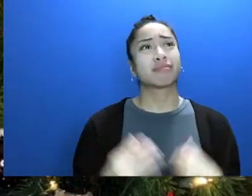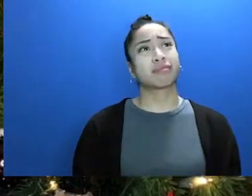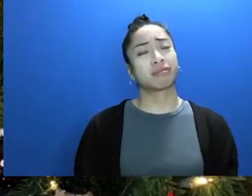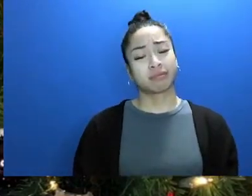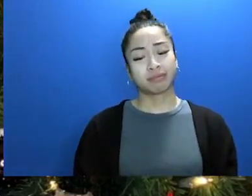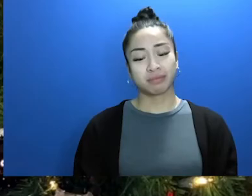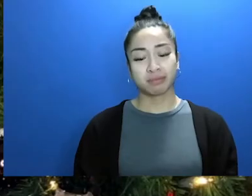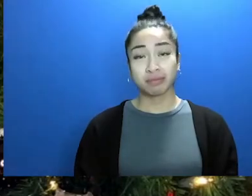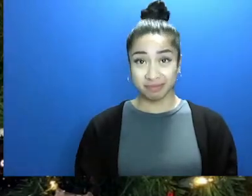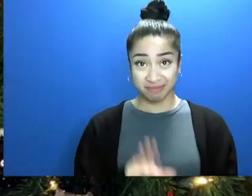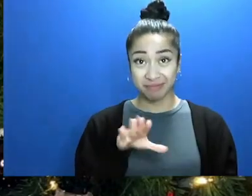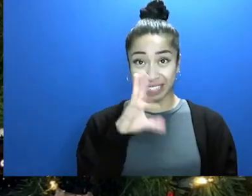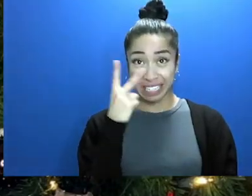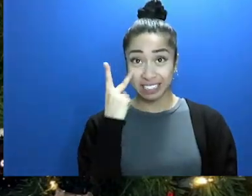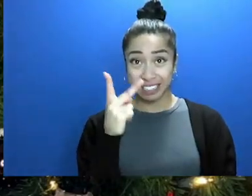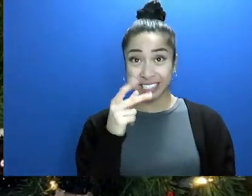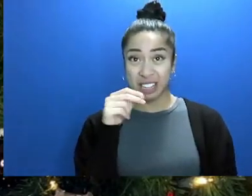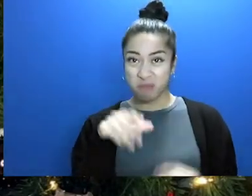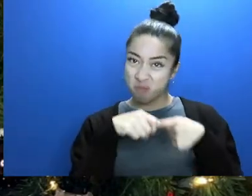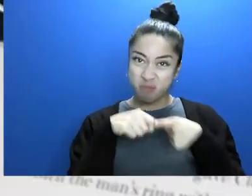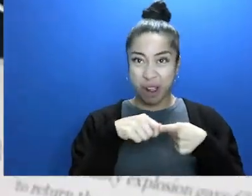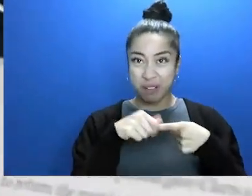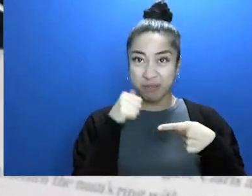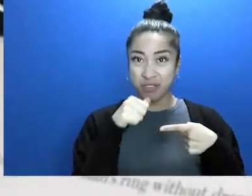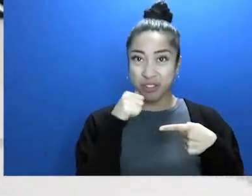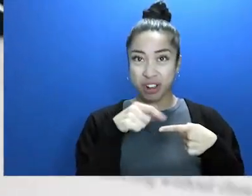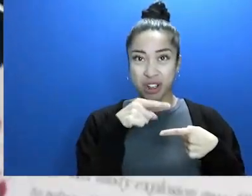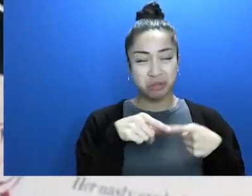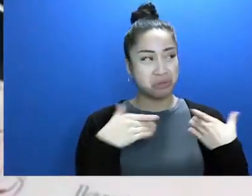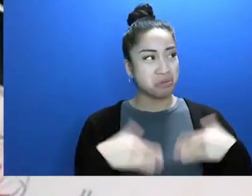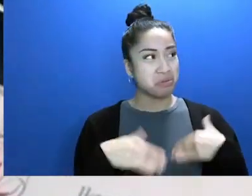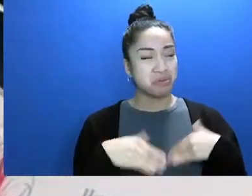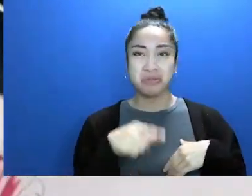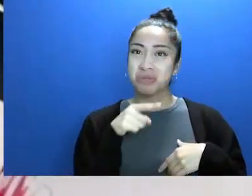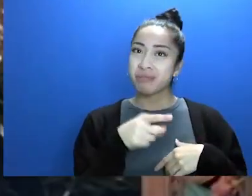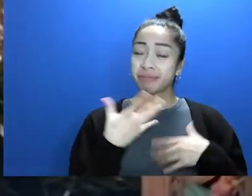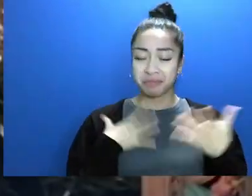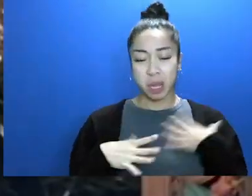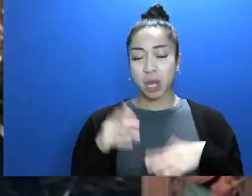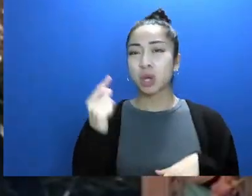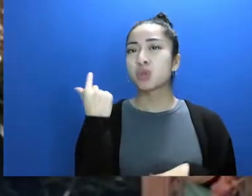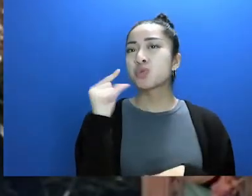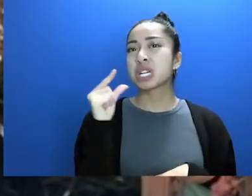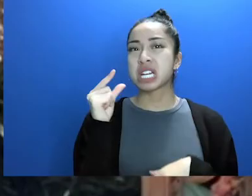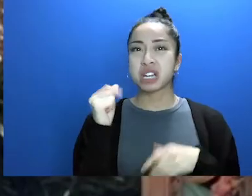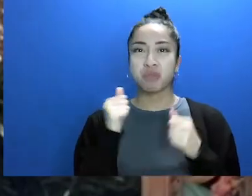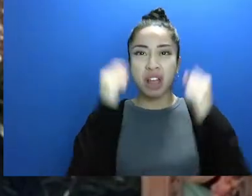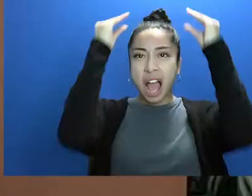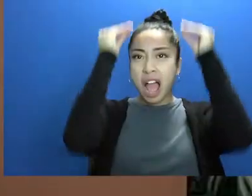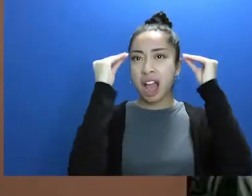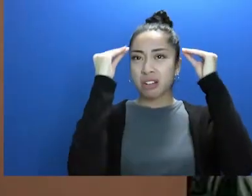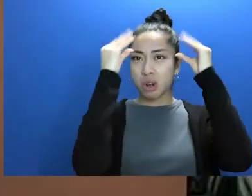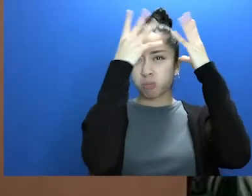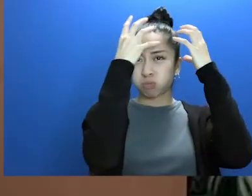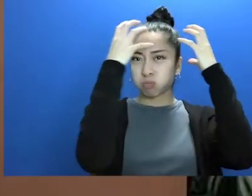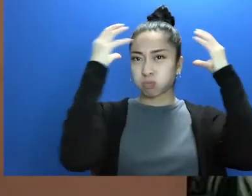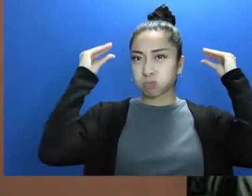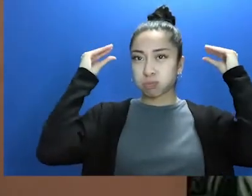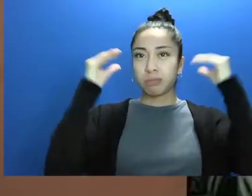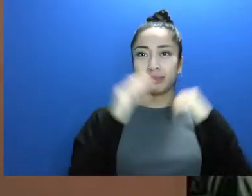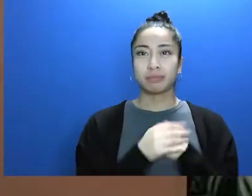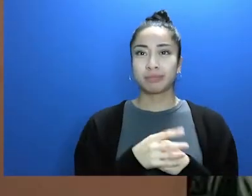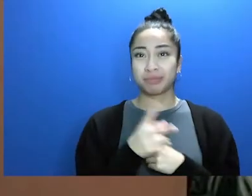look at this brat look at her in her little green dress and her fuzzy green hat oh look at her she's